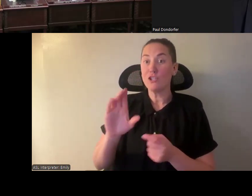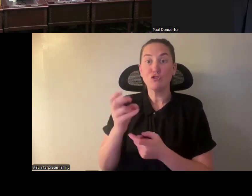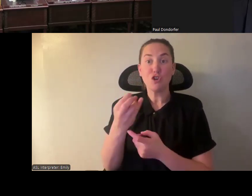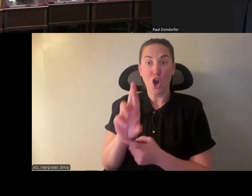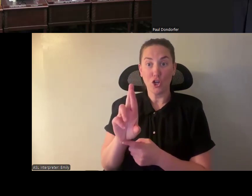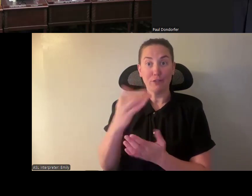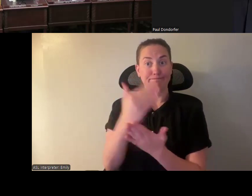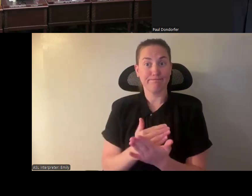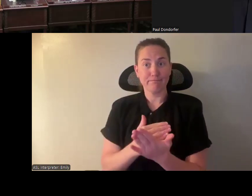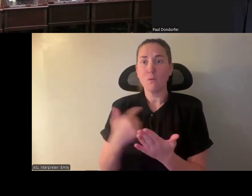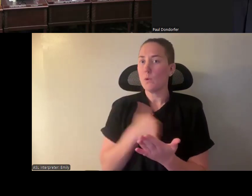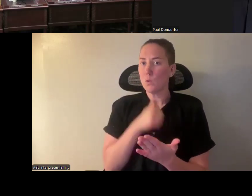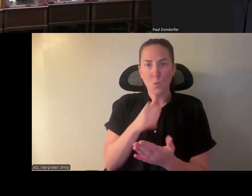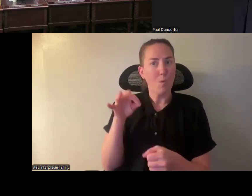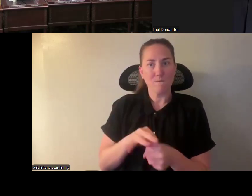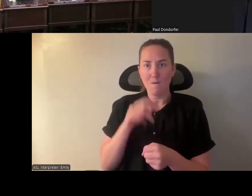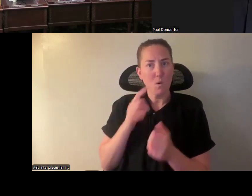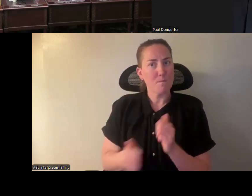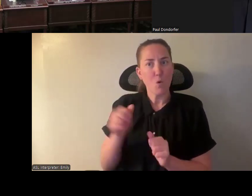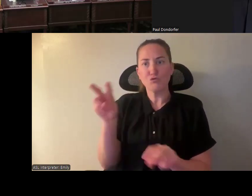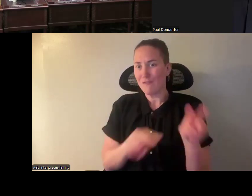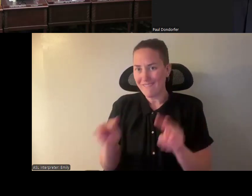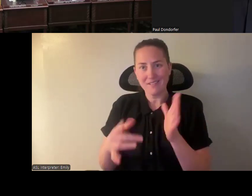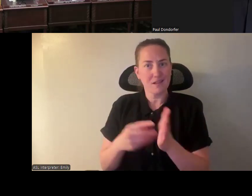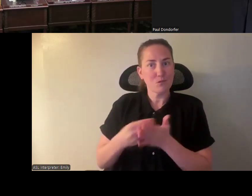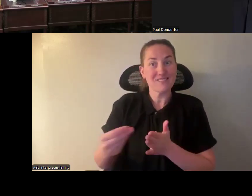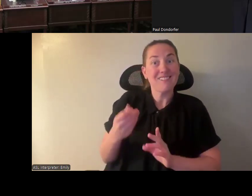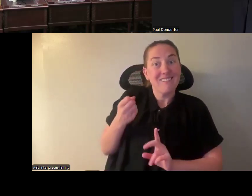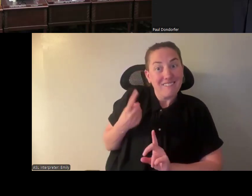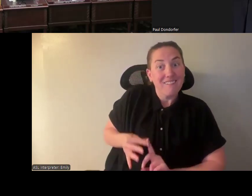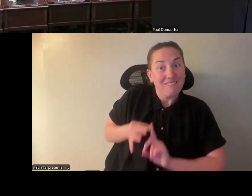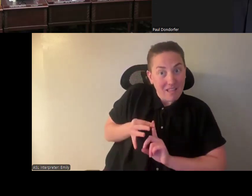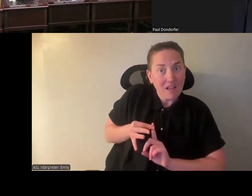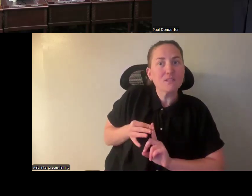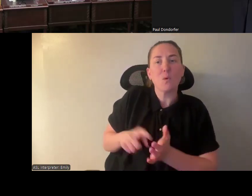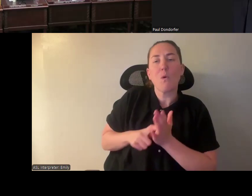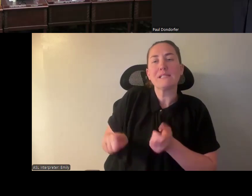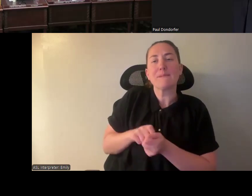not vote on most surveillance technology purchases unless there needs to be an amendment to a capital